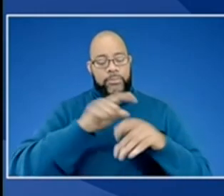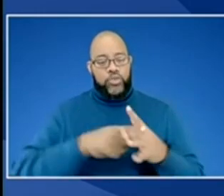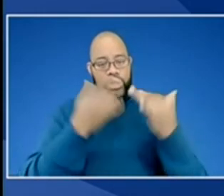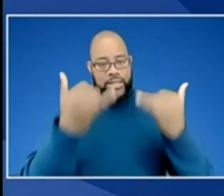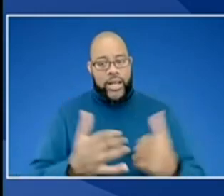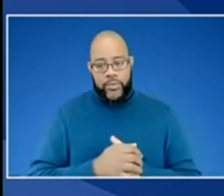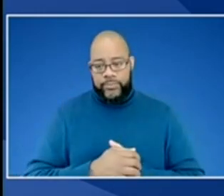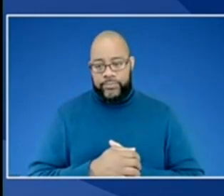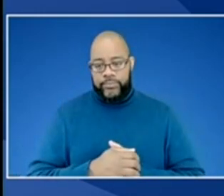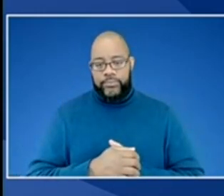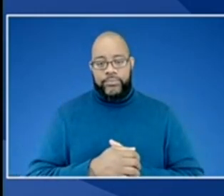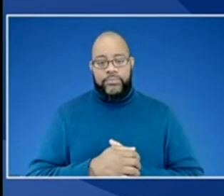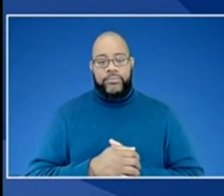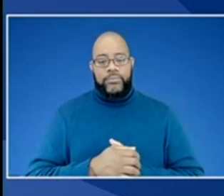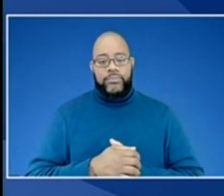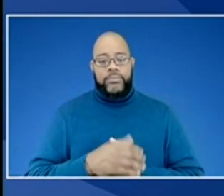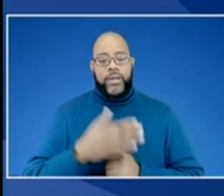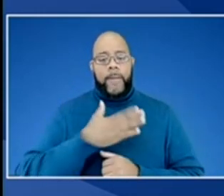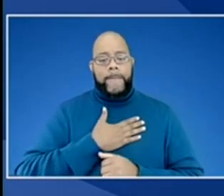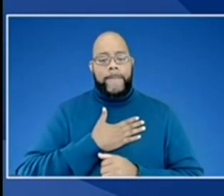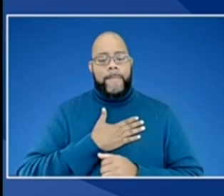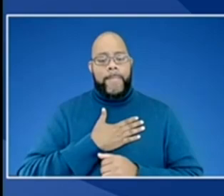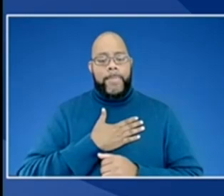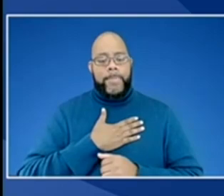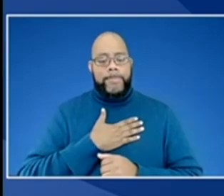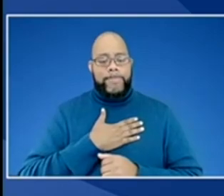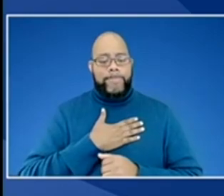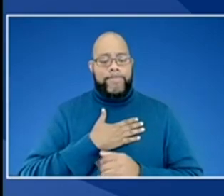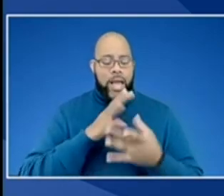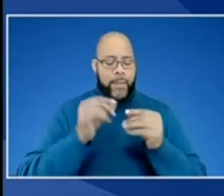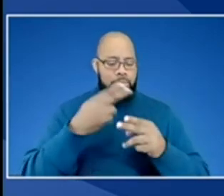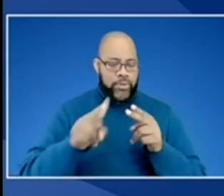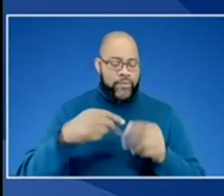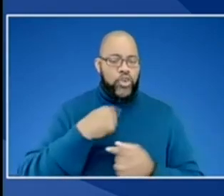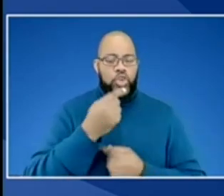Okay, well, my comment is very brief. I was just curious if the Department had